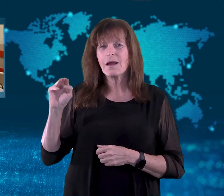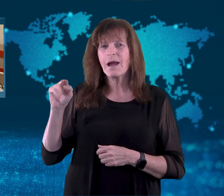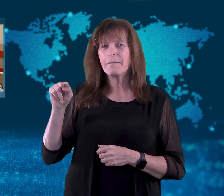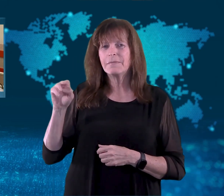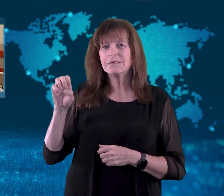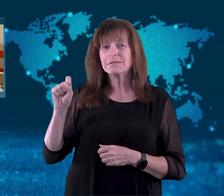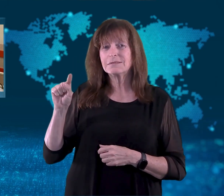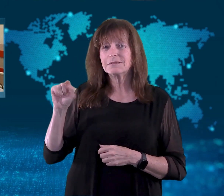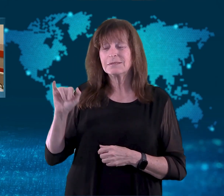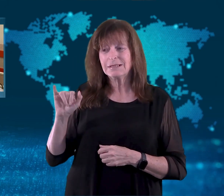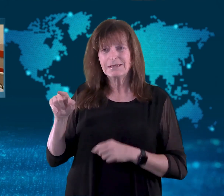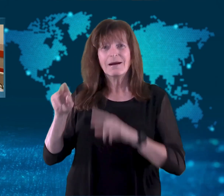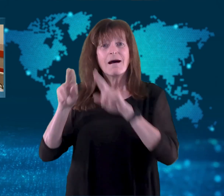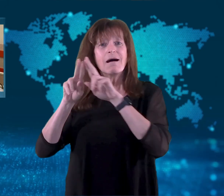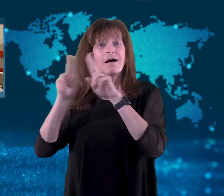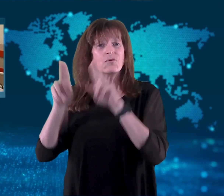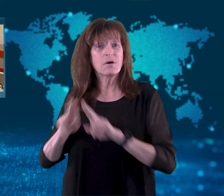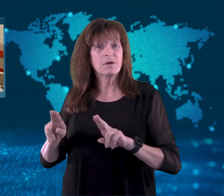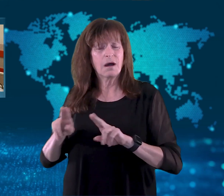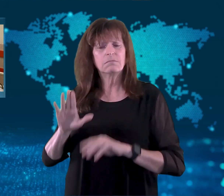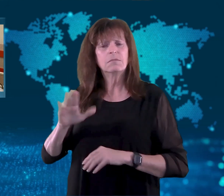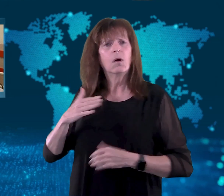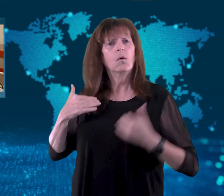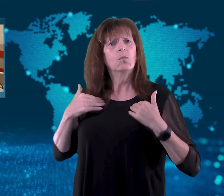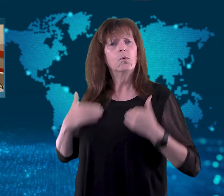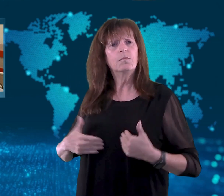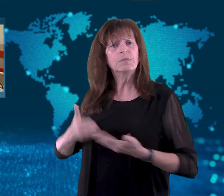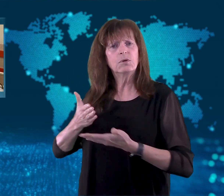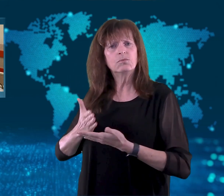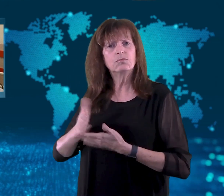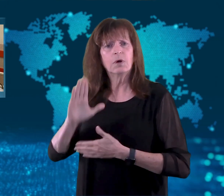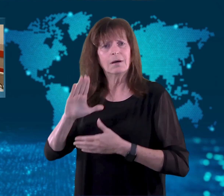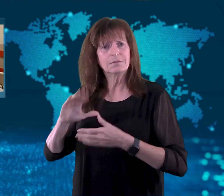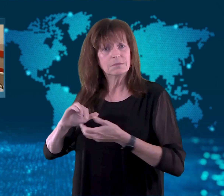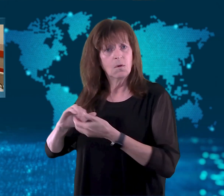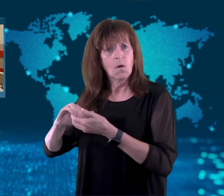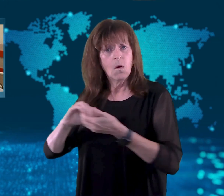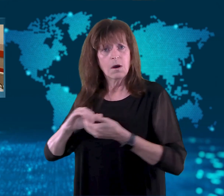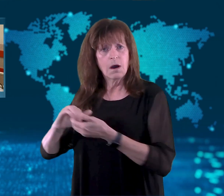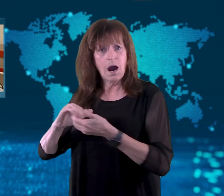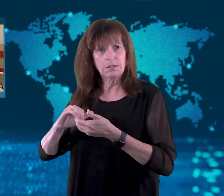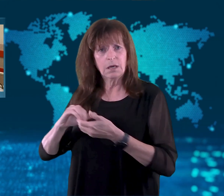because she was not wearing the hijab properly.